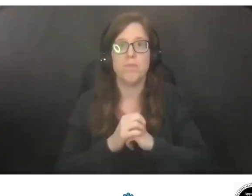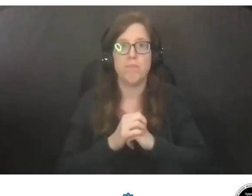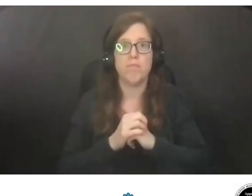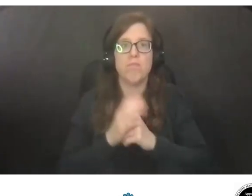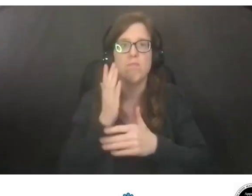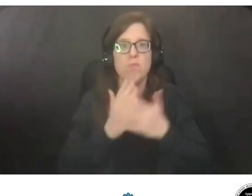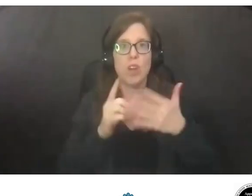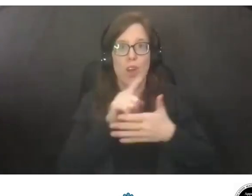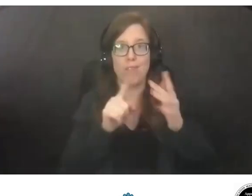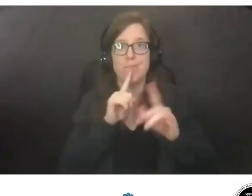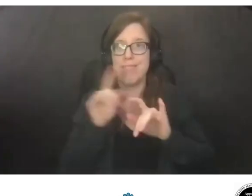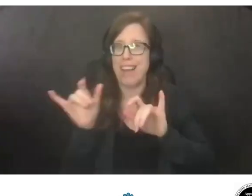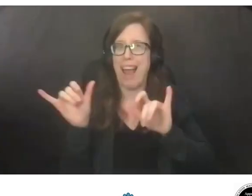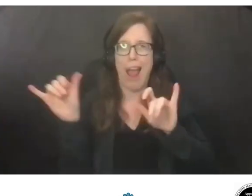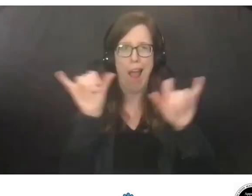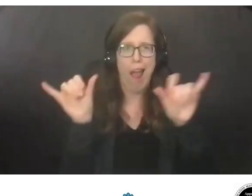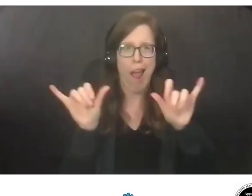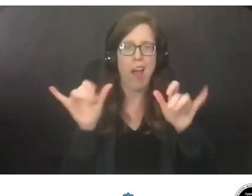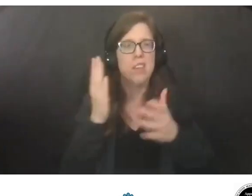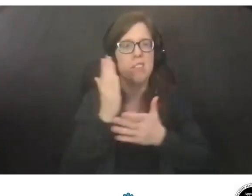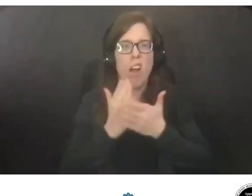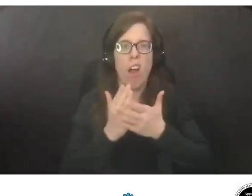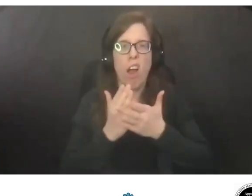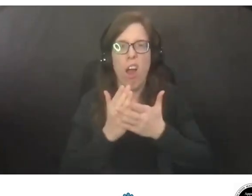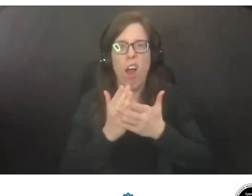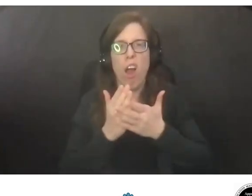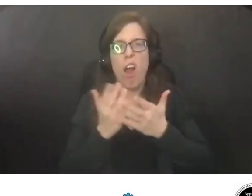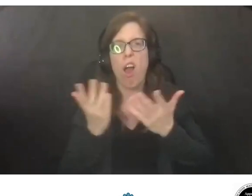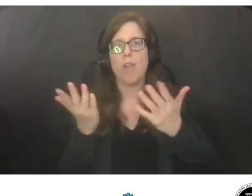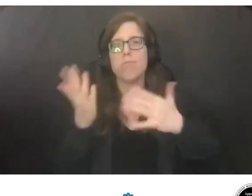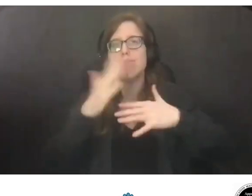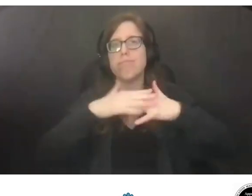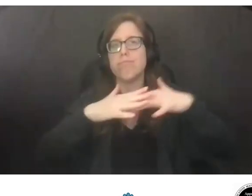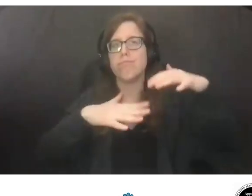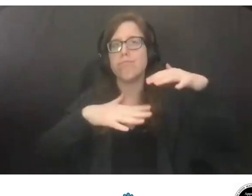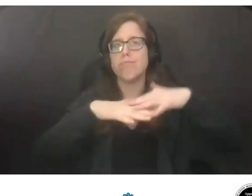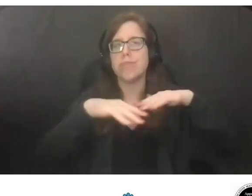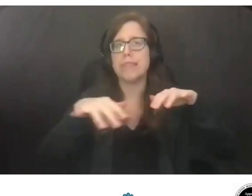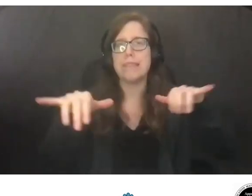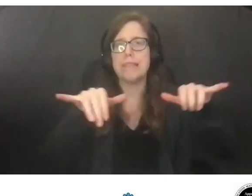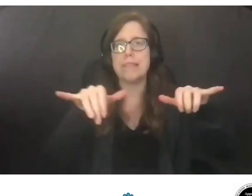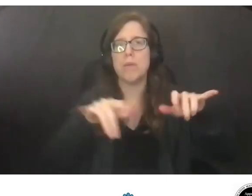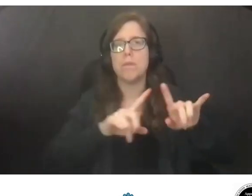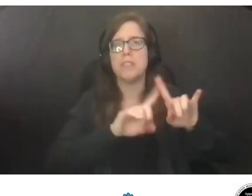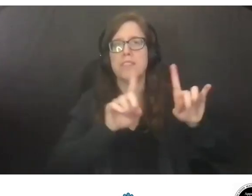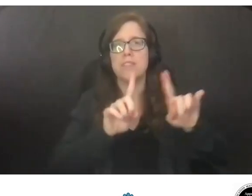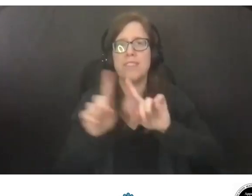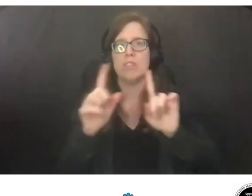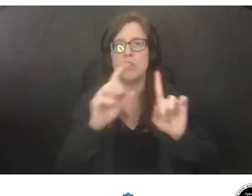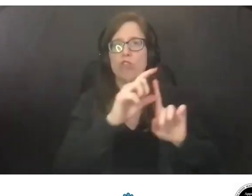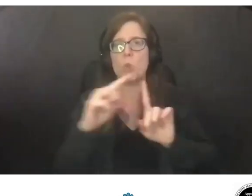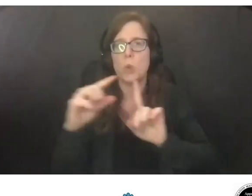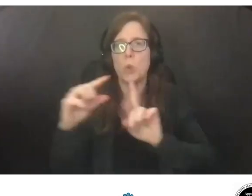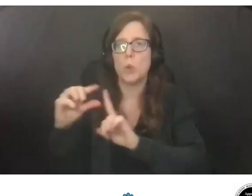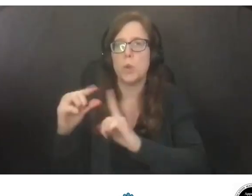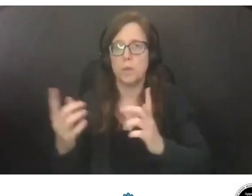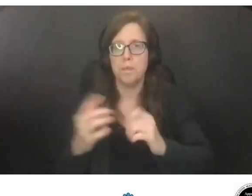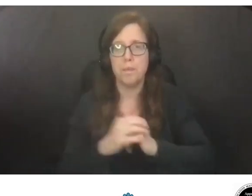So some of them are word for word, the same. And some of them cover a lot of the same things, but may have some different terminology.